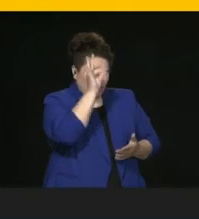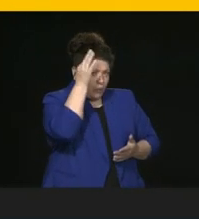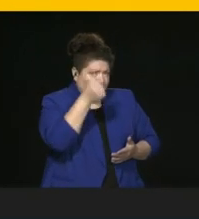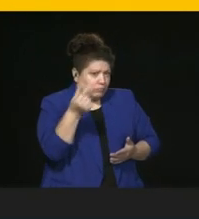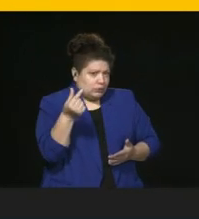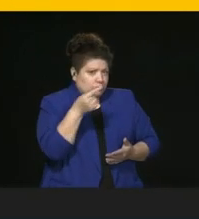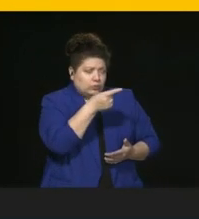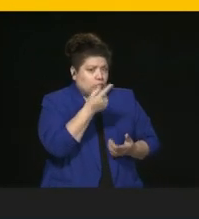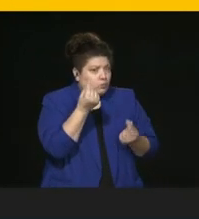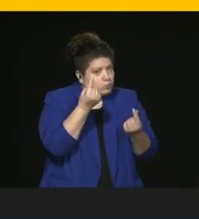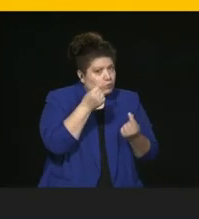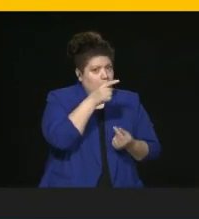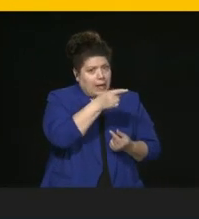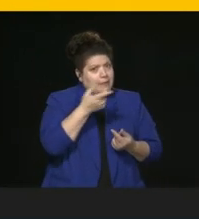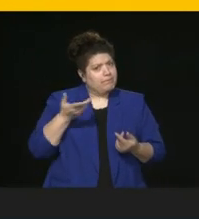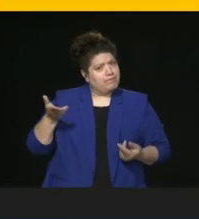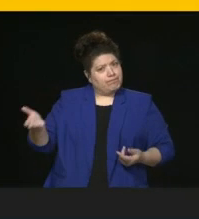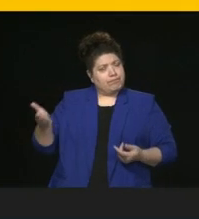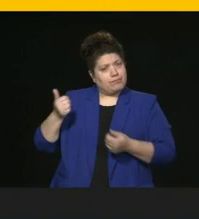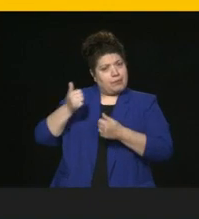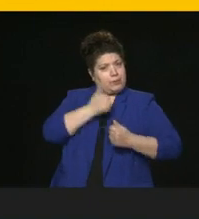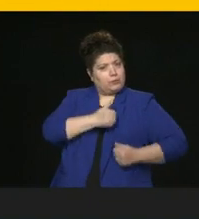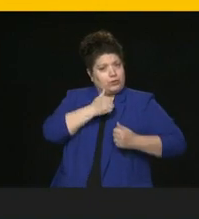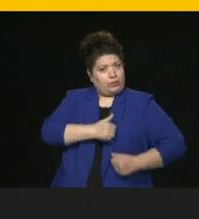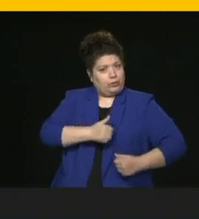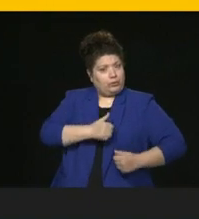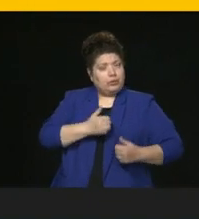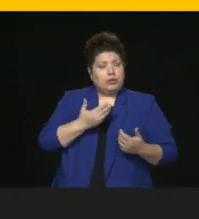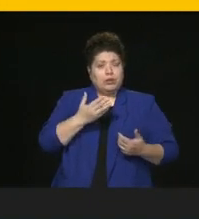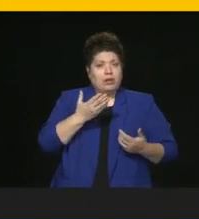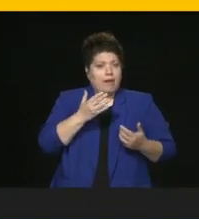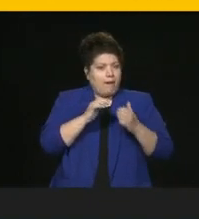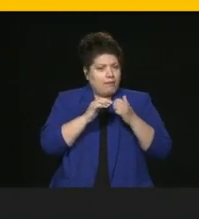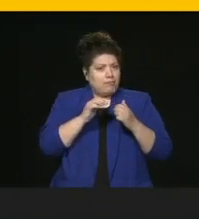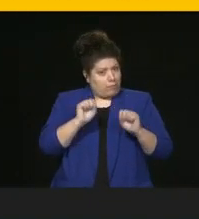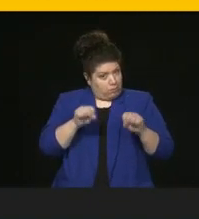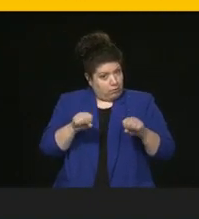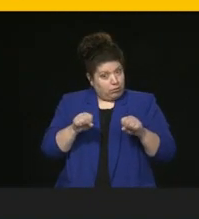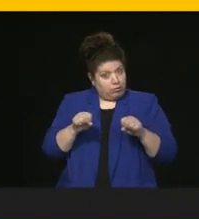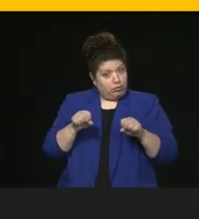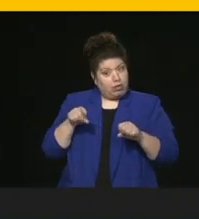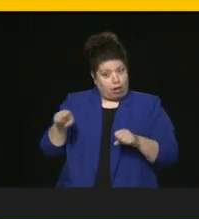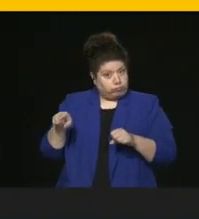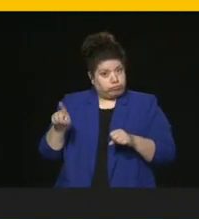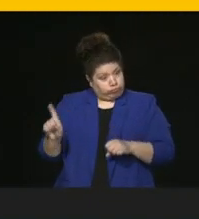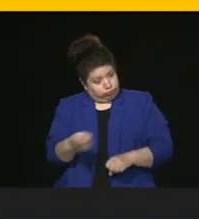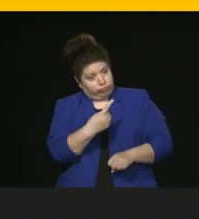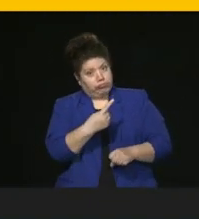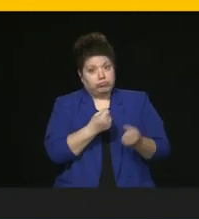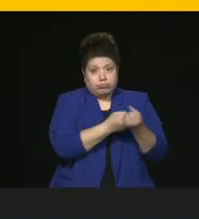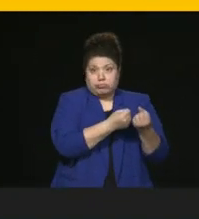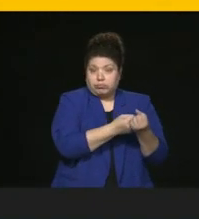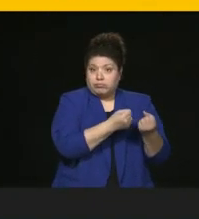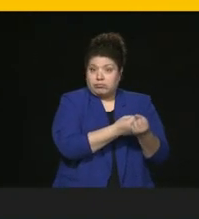THE FEDERAL GOVERNMENT, DOING WITH THE CANADIAN ARMED FORCES?